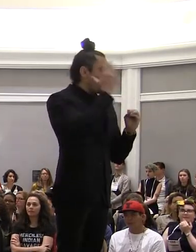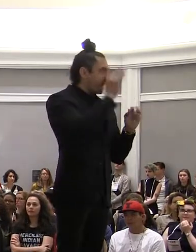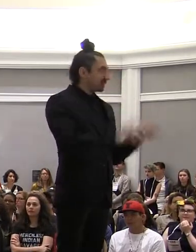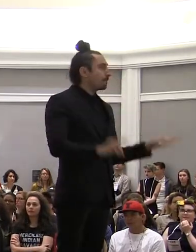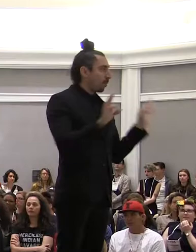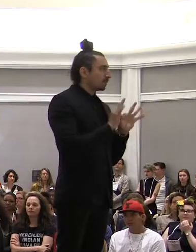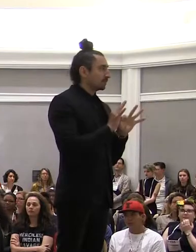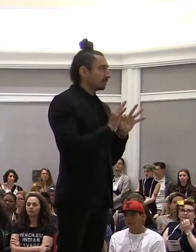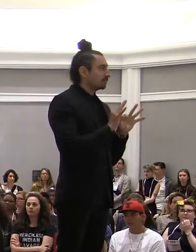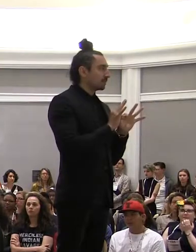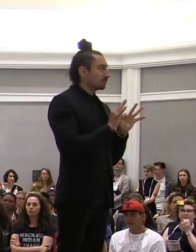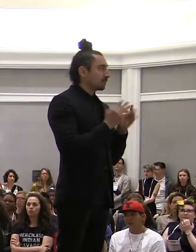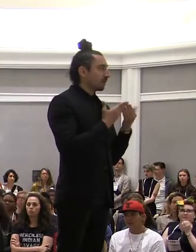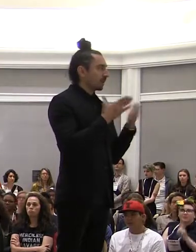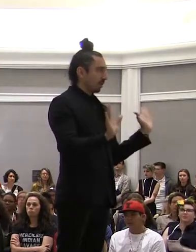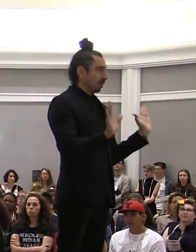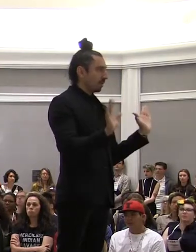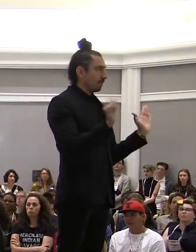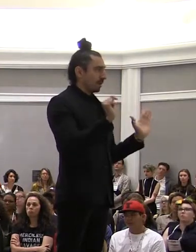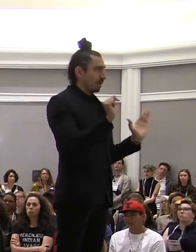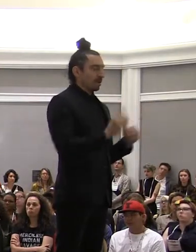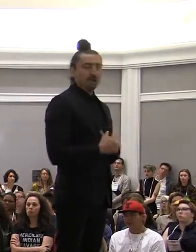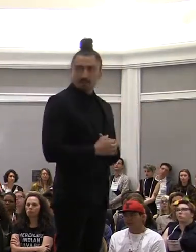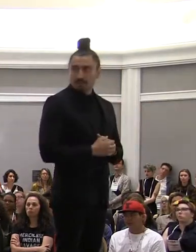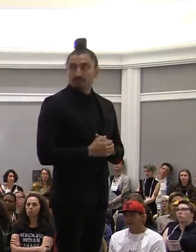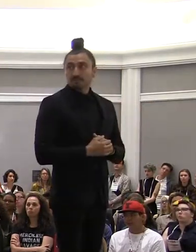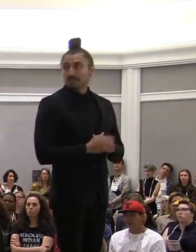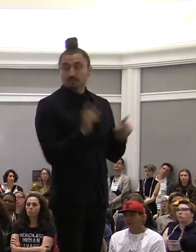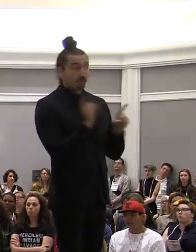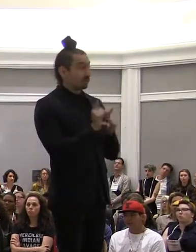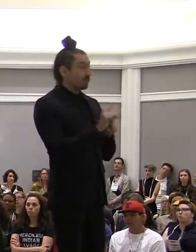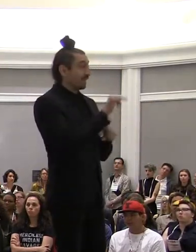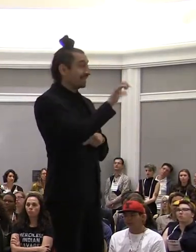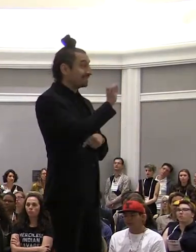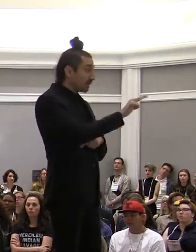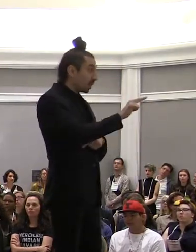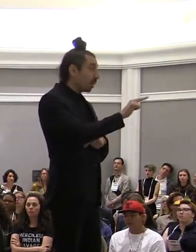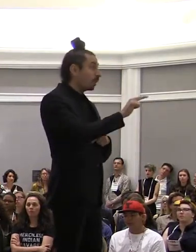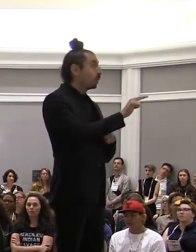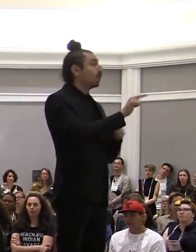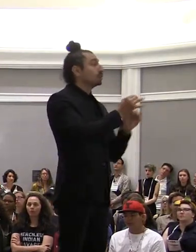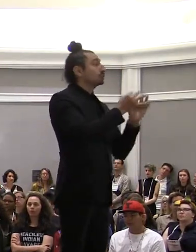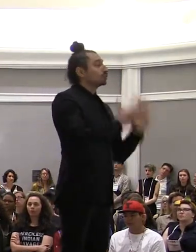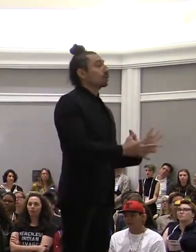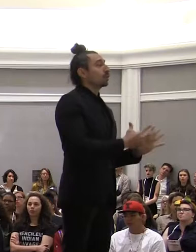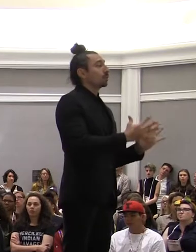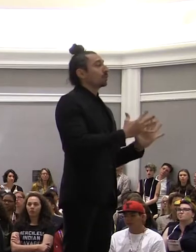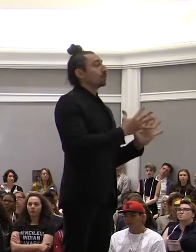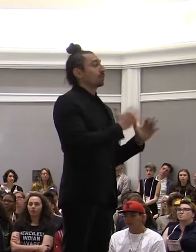(Elena) Thank you! I have a note here. The role of ASL interpreters, and it literally says it here,